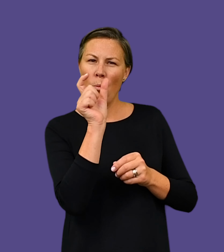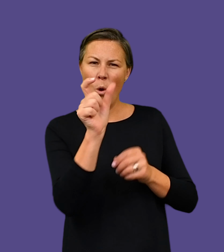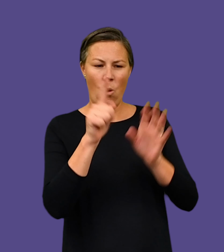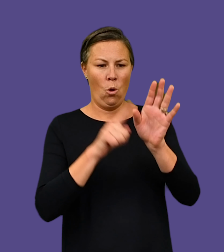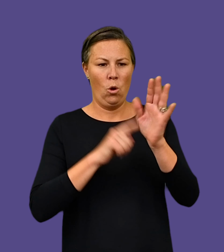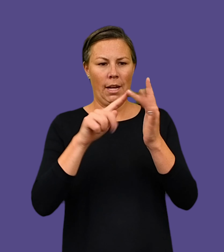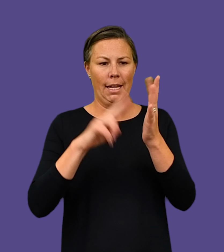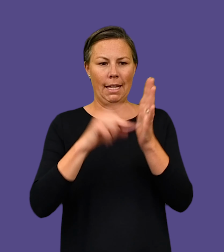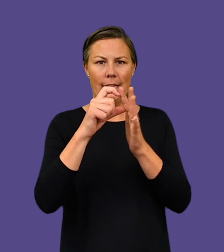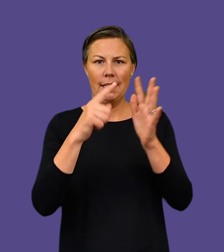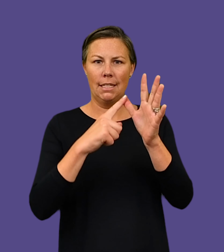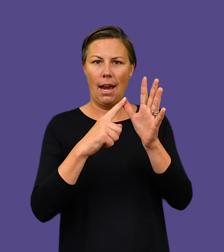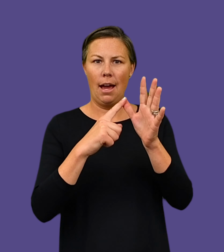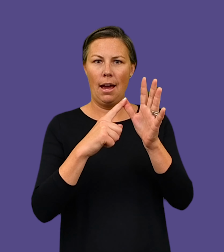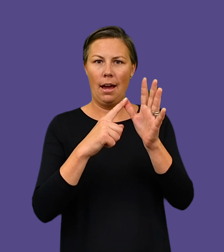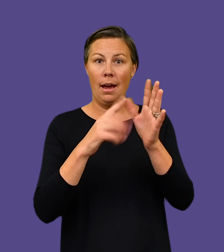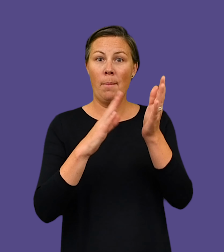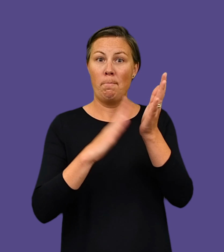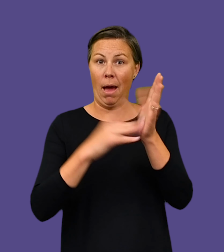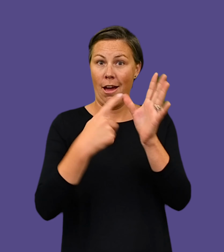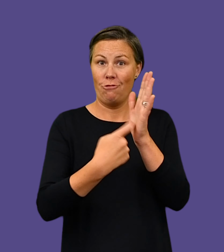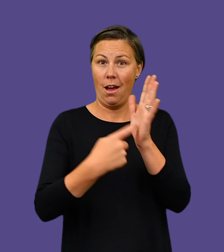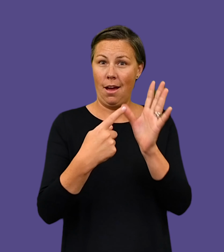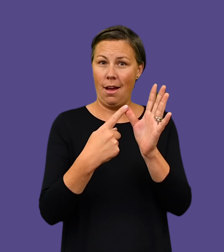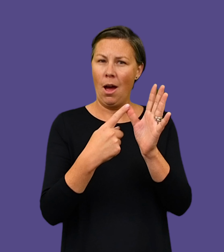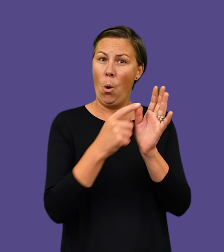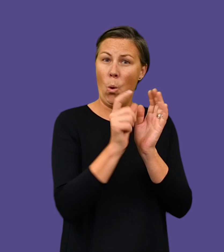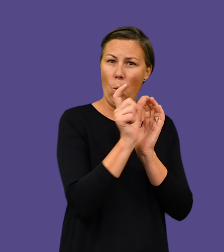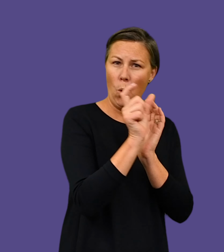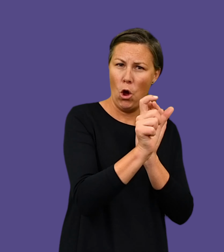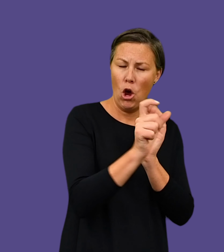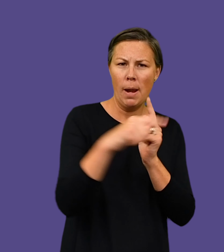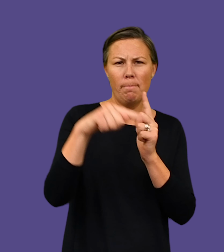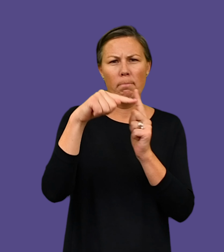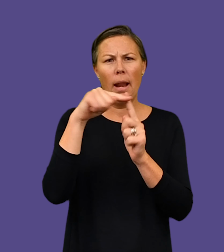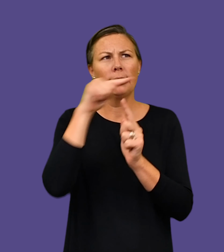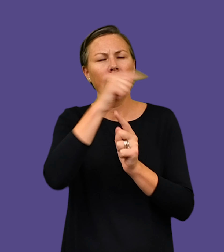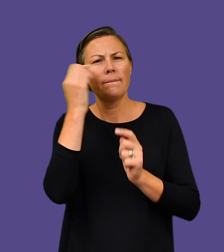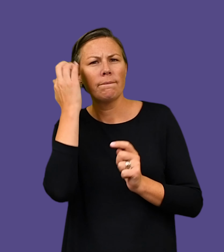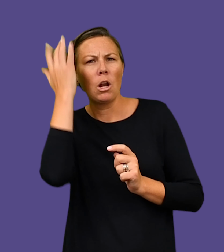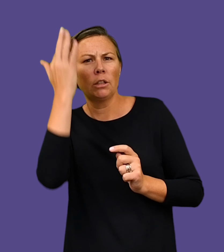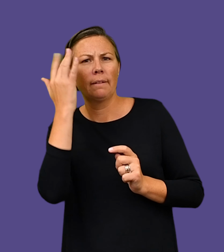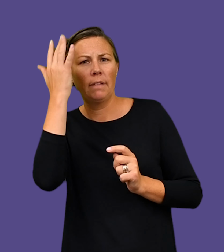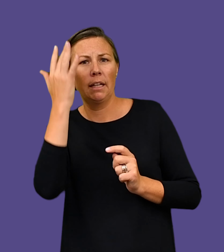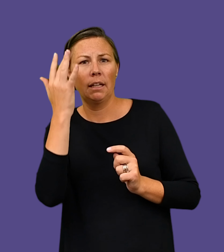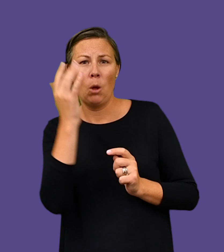‘Yindyamarra is both a Wiradjuri word and a philosophy.